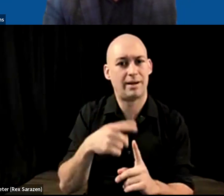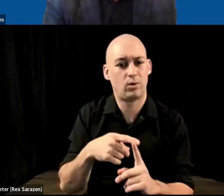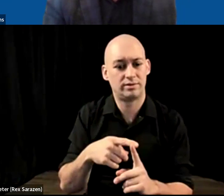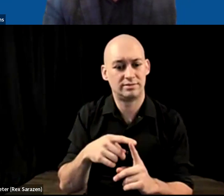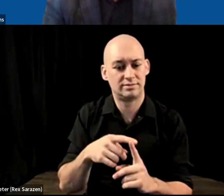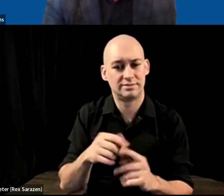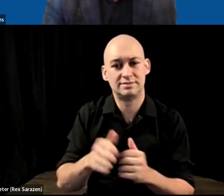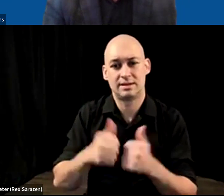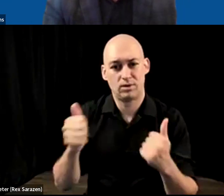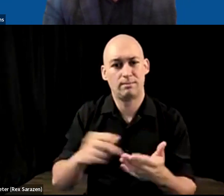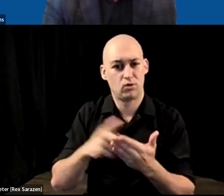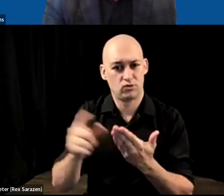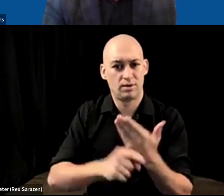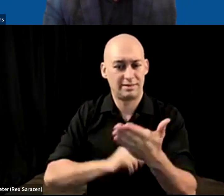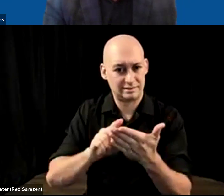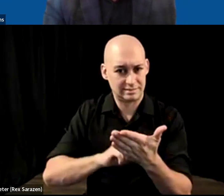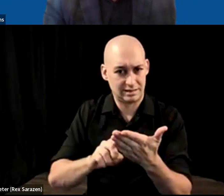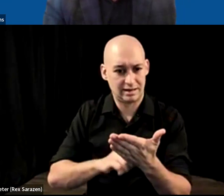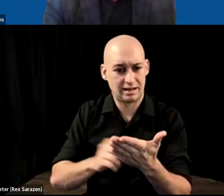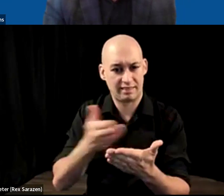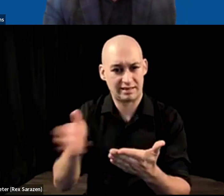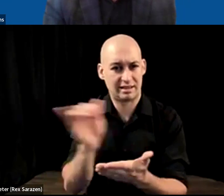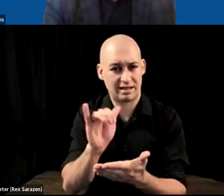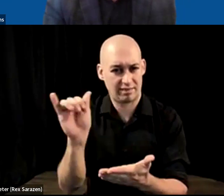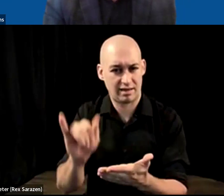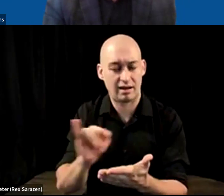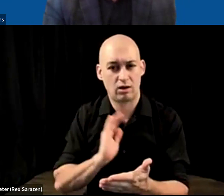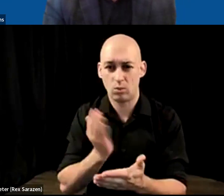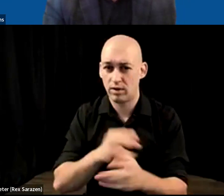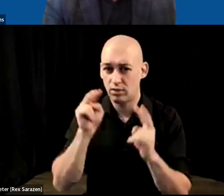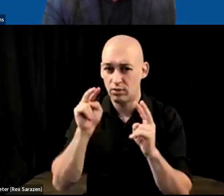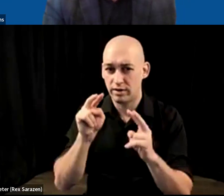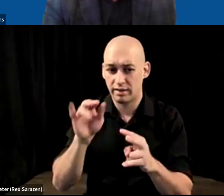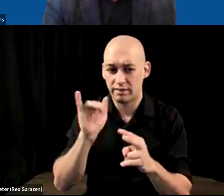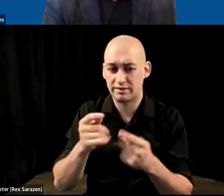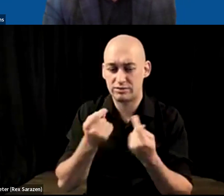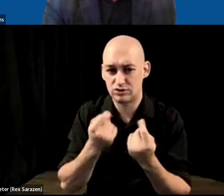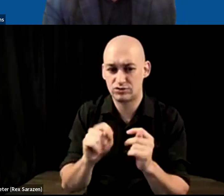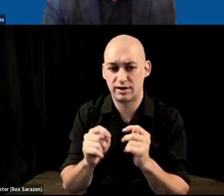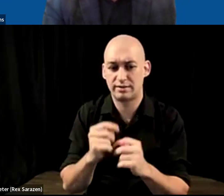programs, design, and things like that. We're looking at trying to be as flexible as possible.